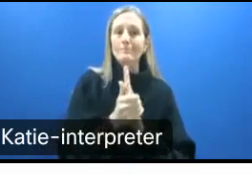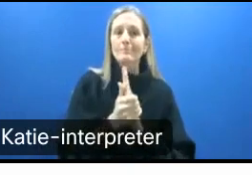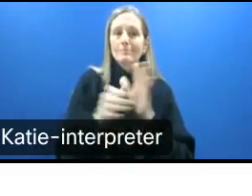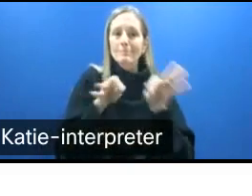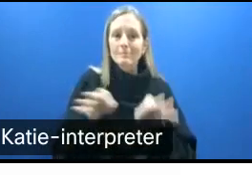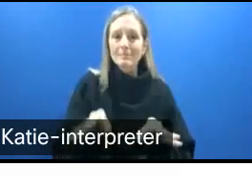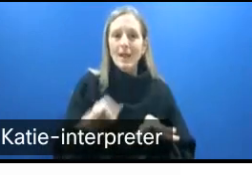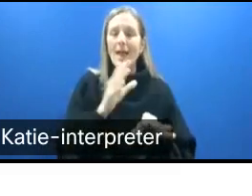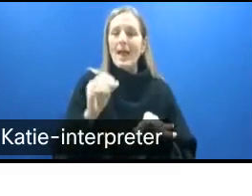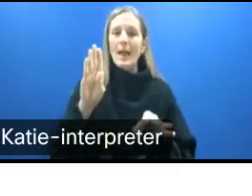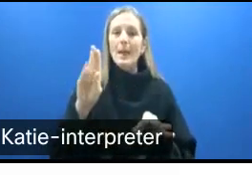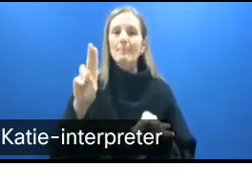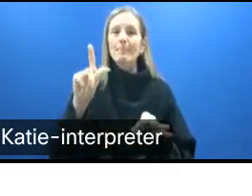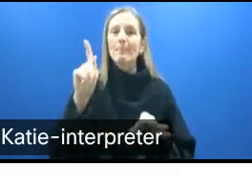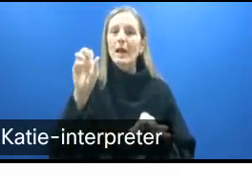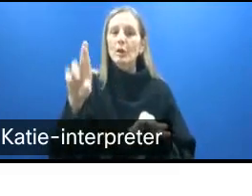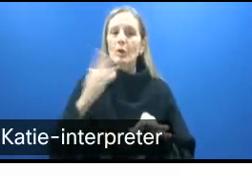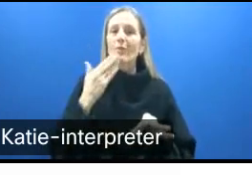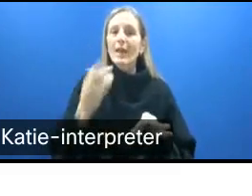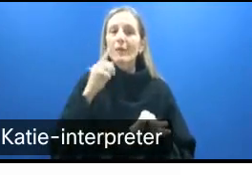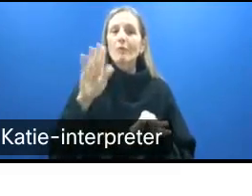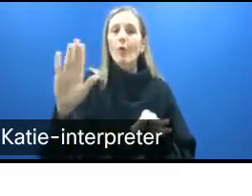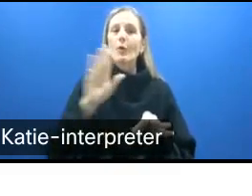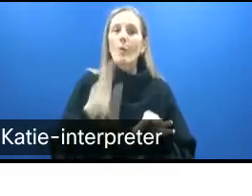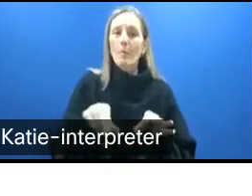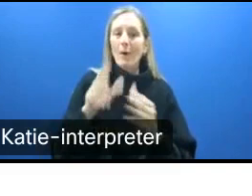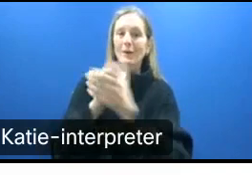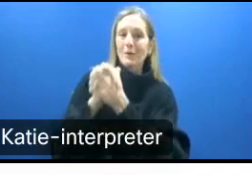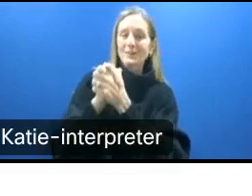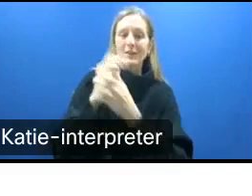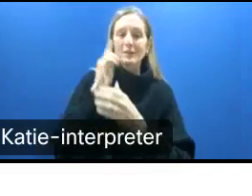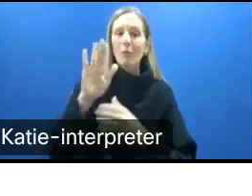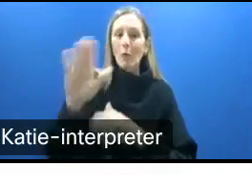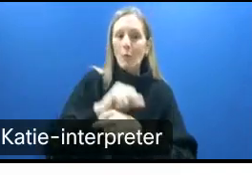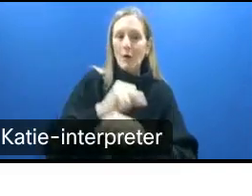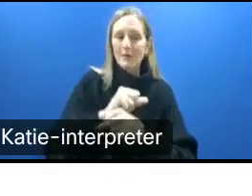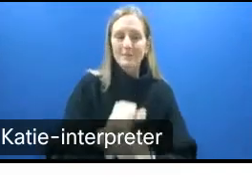Butler for your report and, uh, congratulations on the good work being done. I think we say quarter we're going.